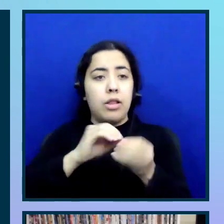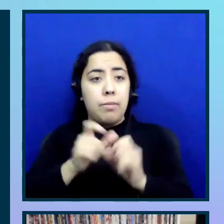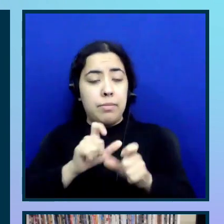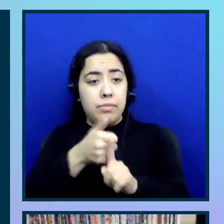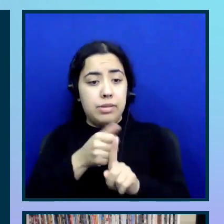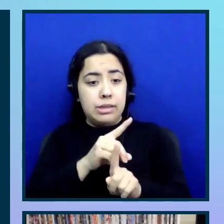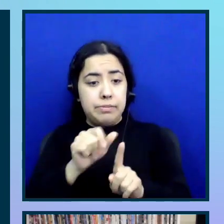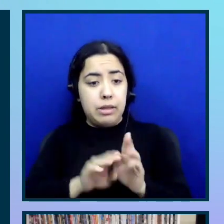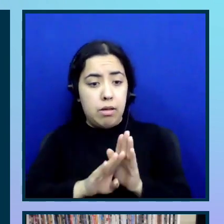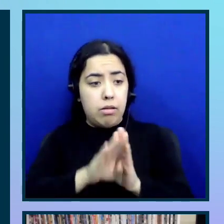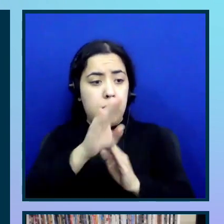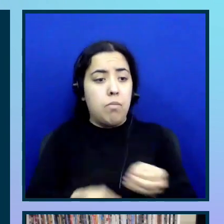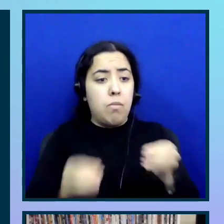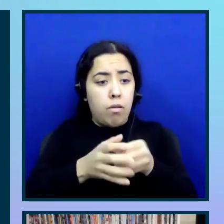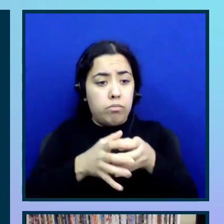as well as the total amount of disposable income.